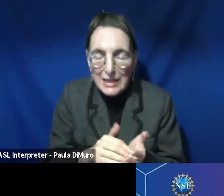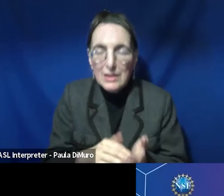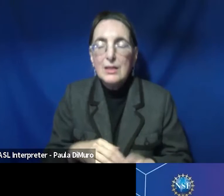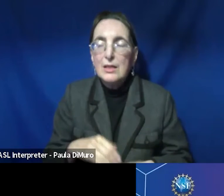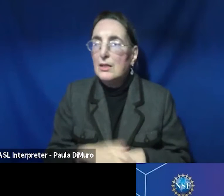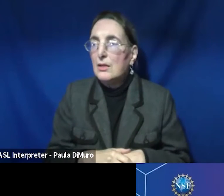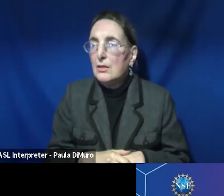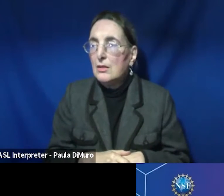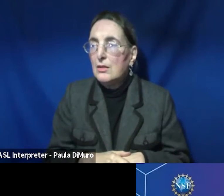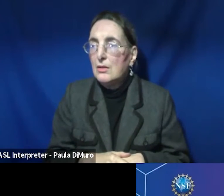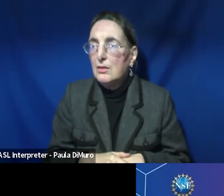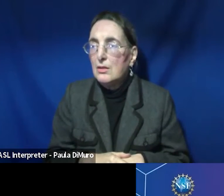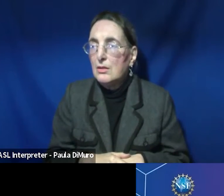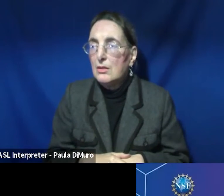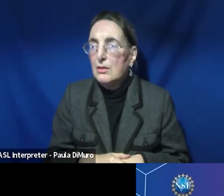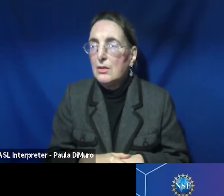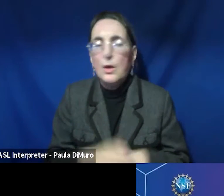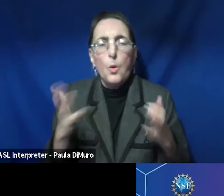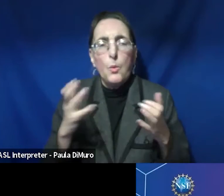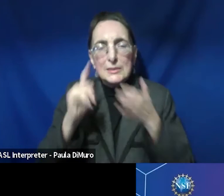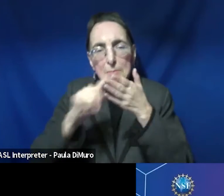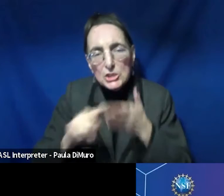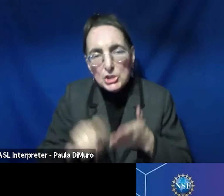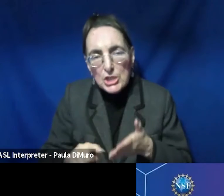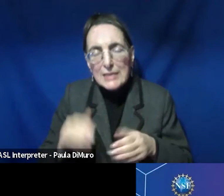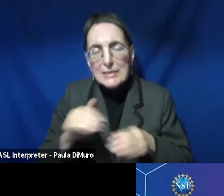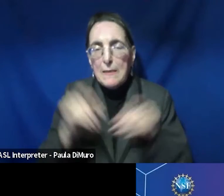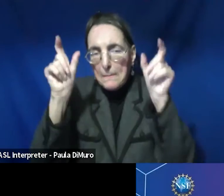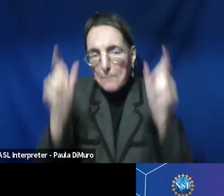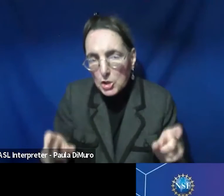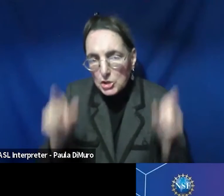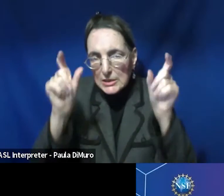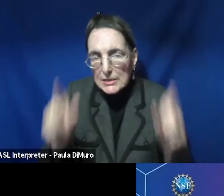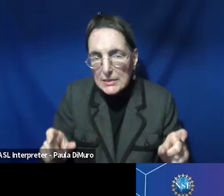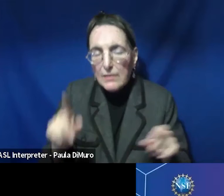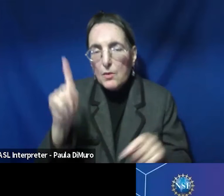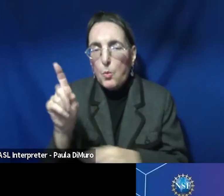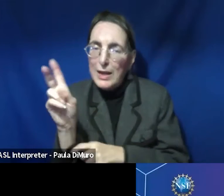what is being checked in the margins within those one-inch margins around the documents,